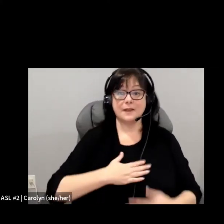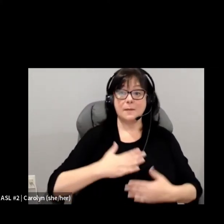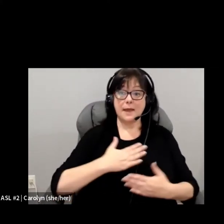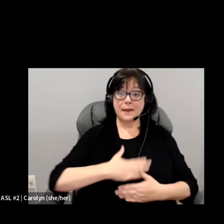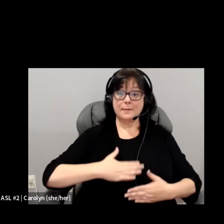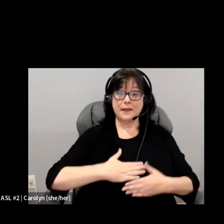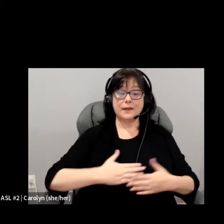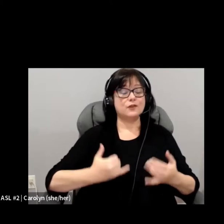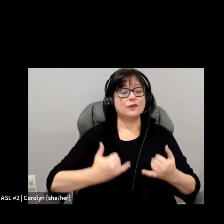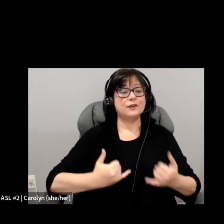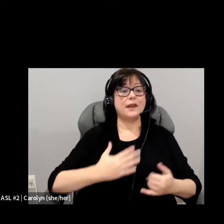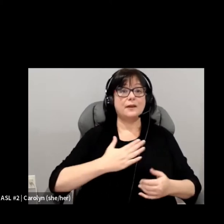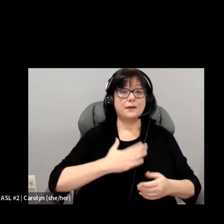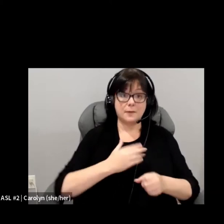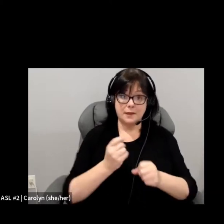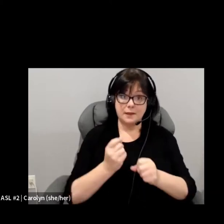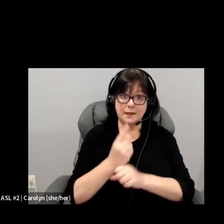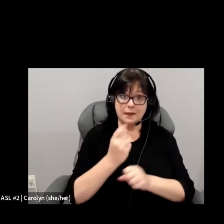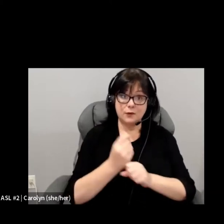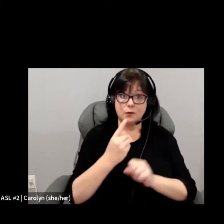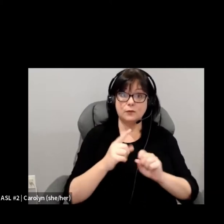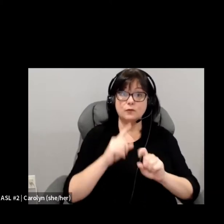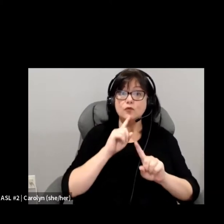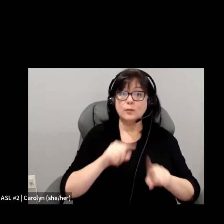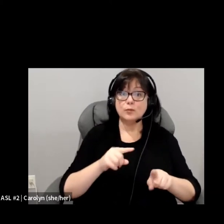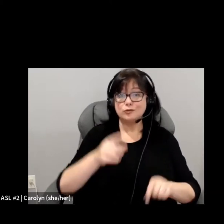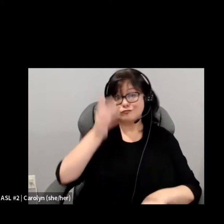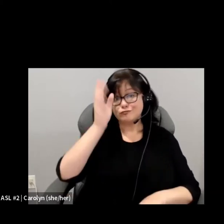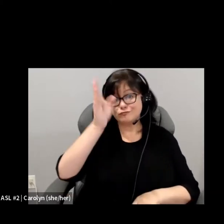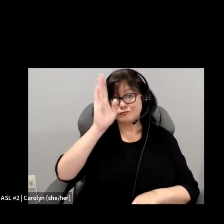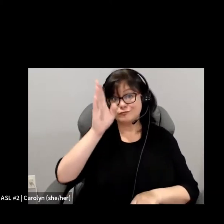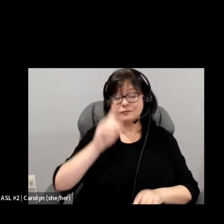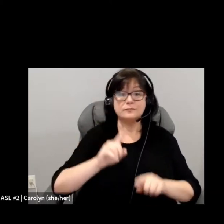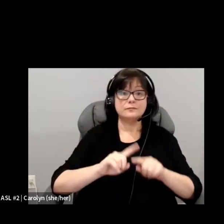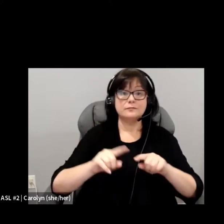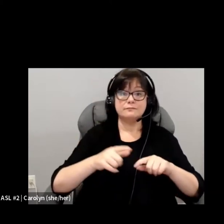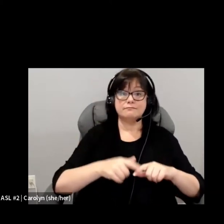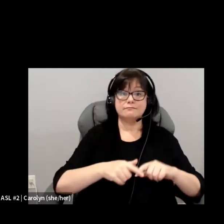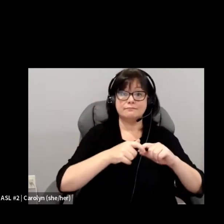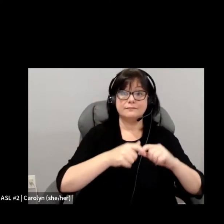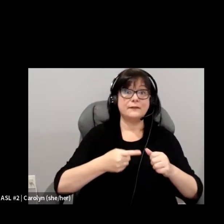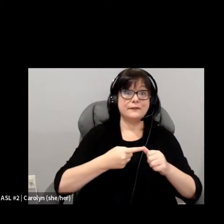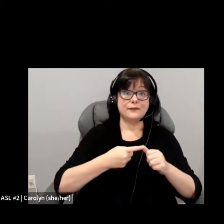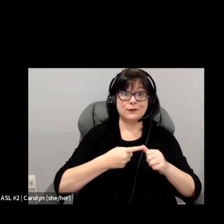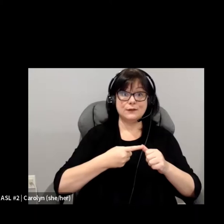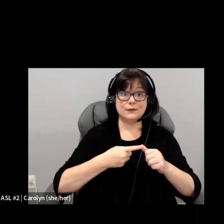I WANT TO, BEFORE I SEGUE INTO THAT, I WANT TO JUST THANK ENA.